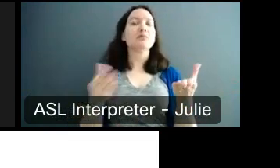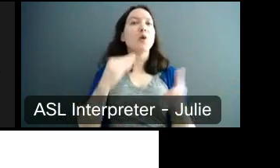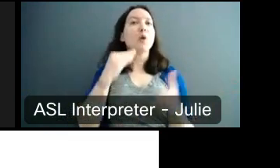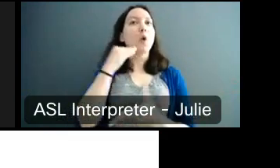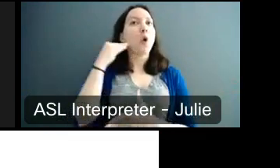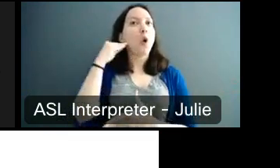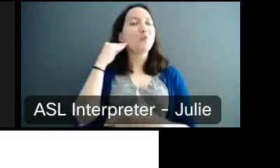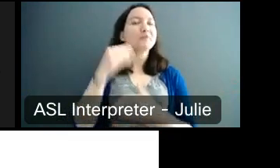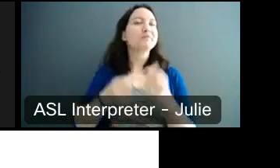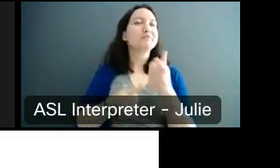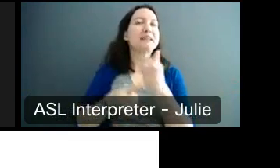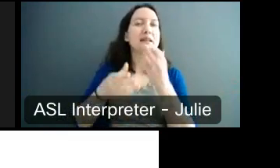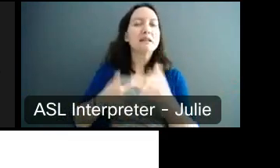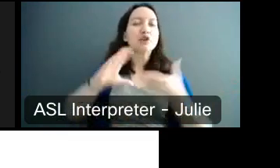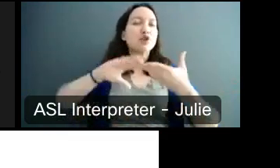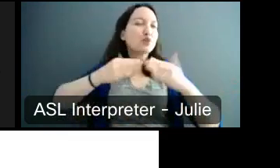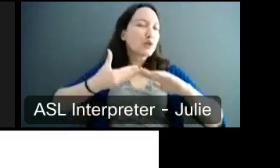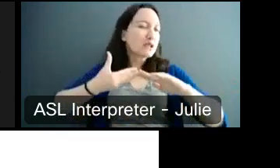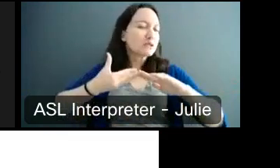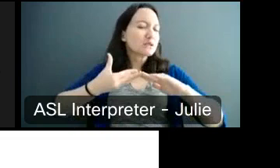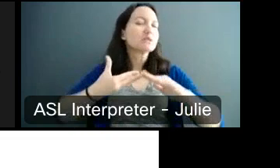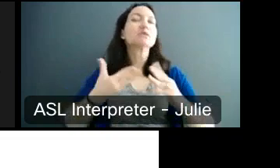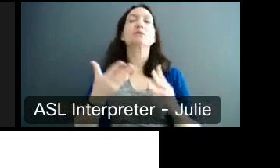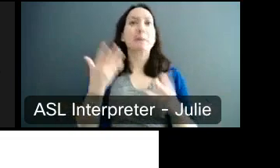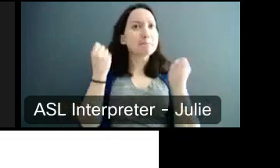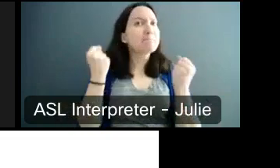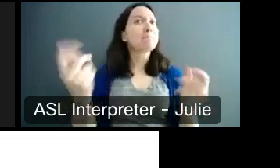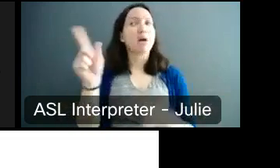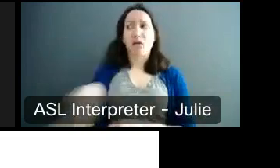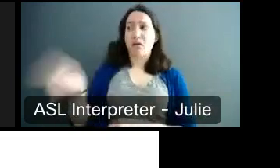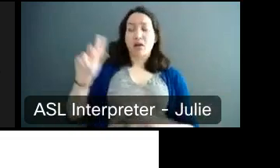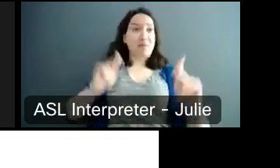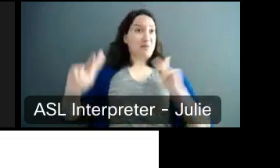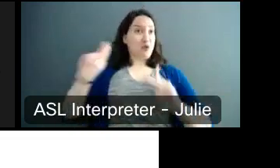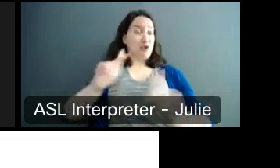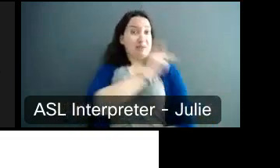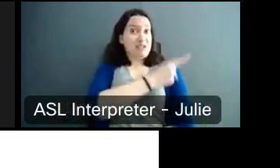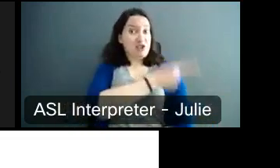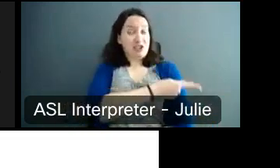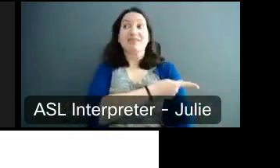Community because a lot of those patients may have a.